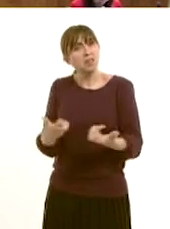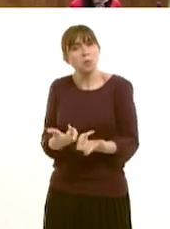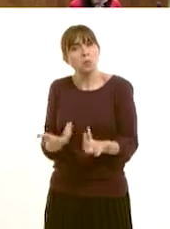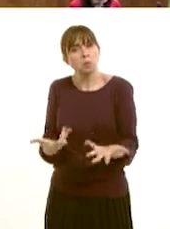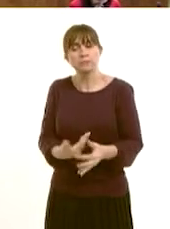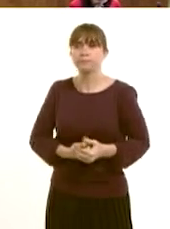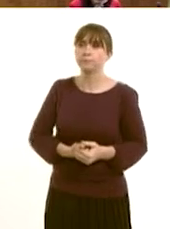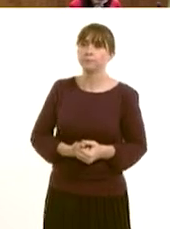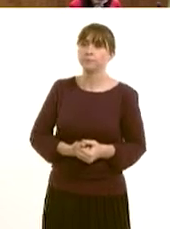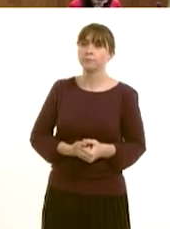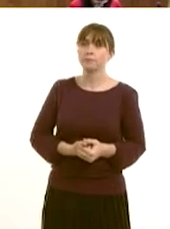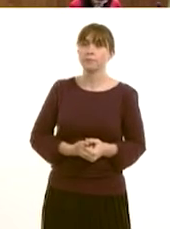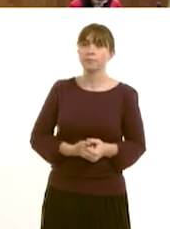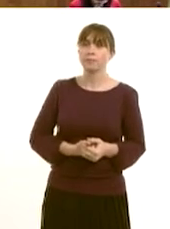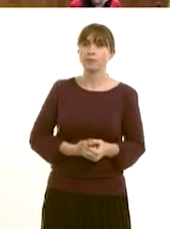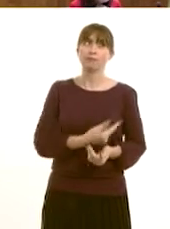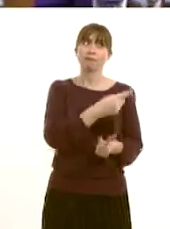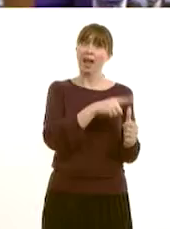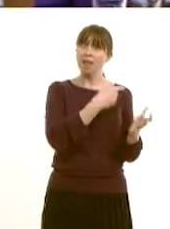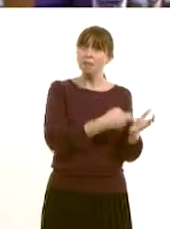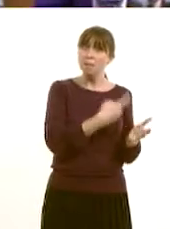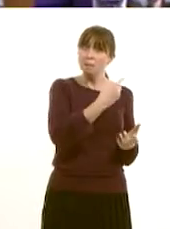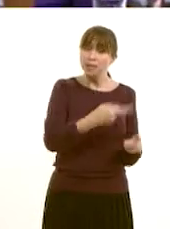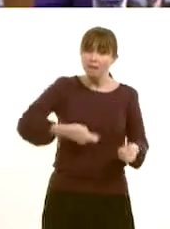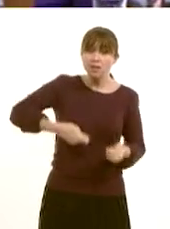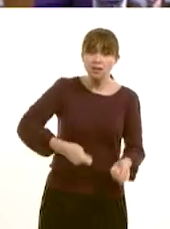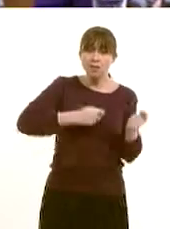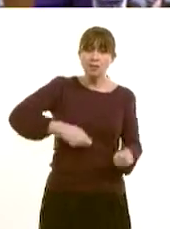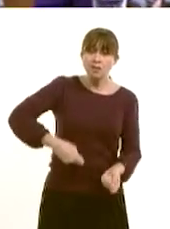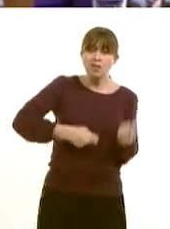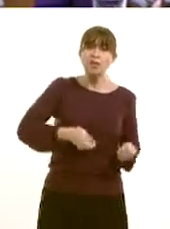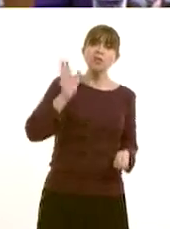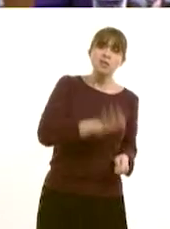The Member makes it sound as if his colleague Aled Roberts was physically digging the holes for the new facility.